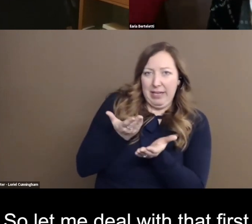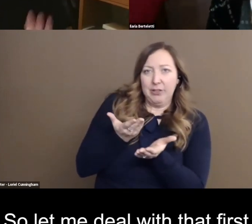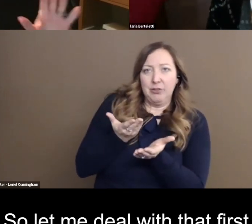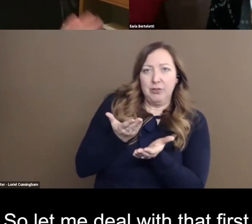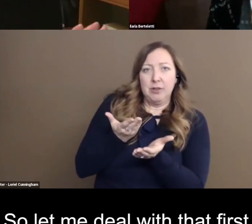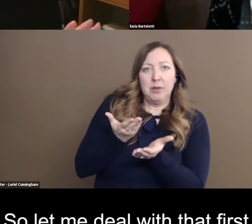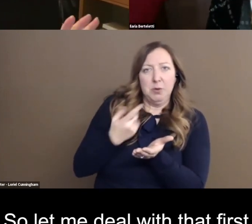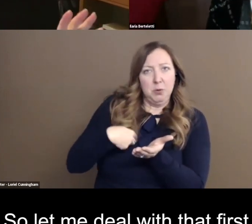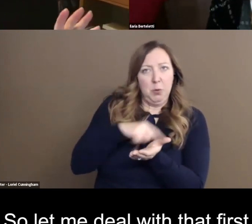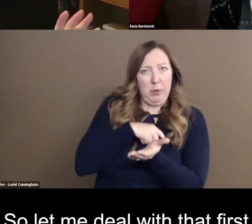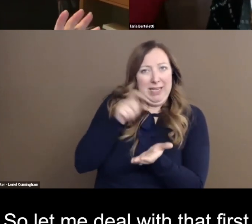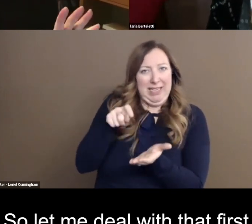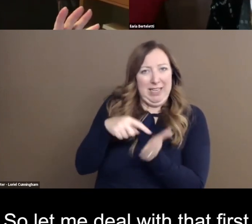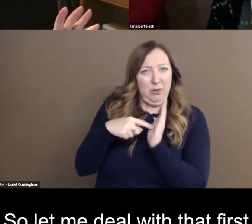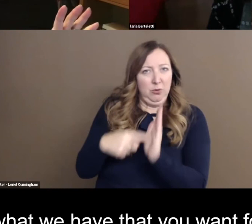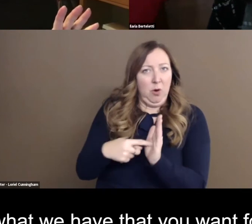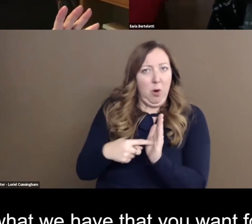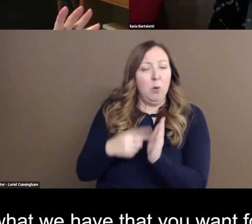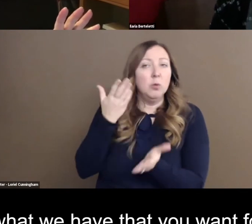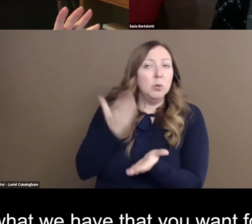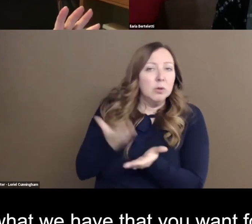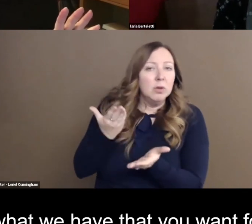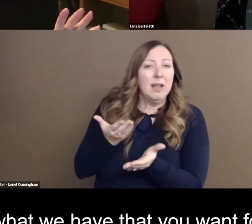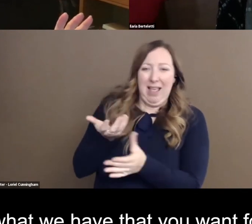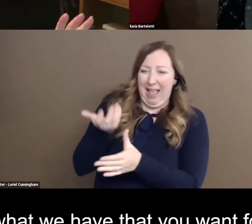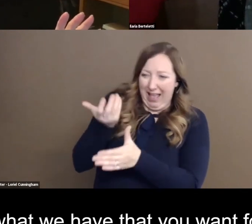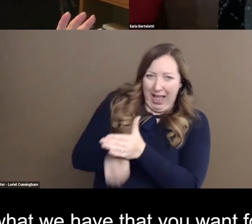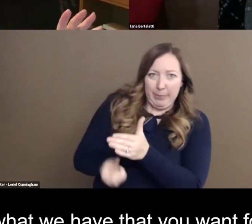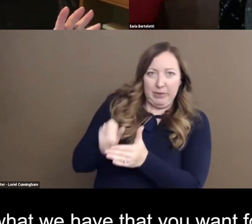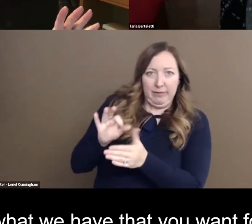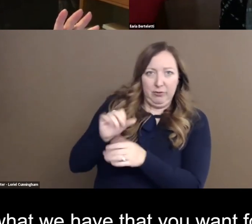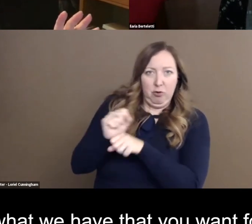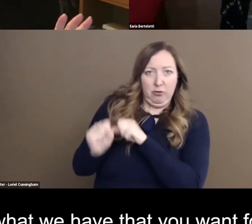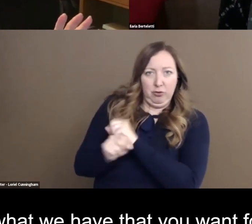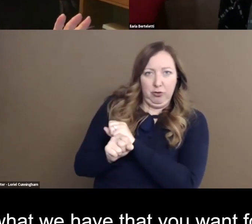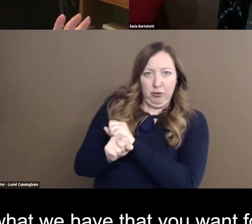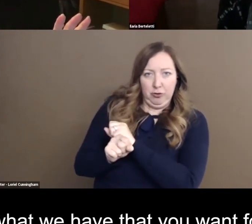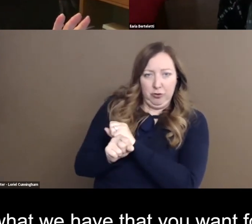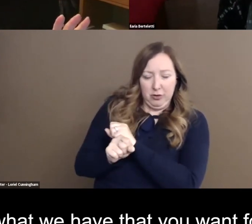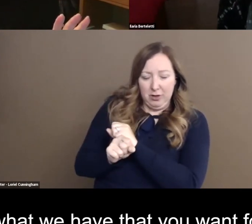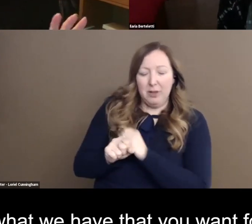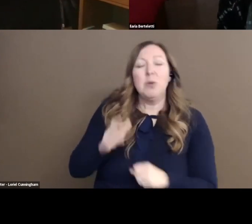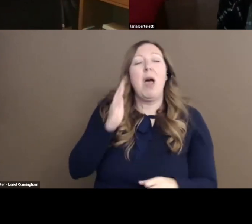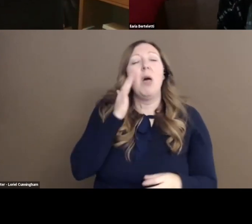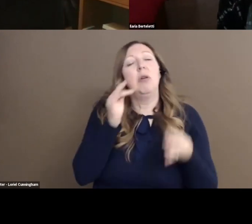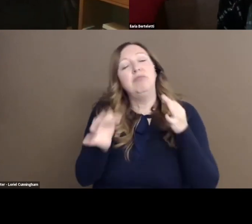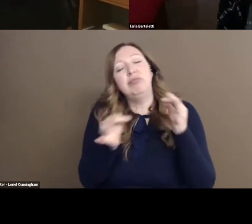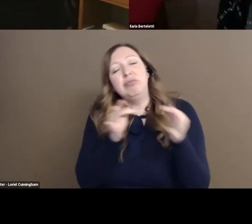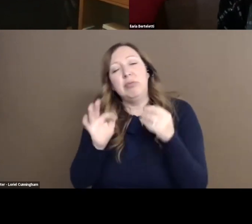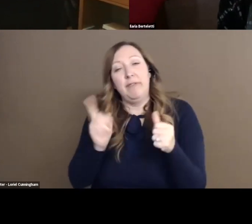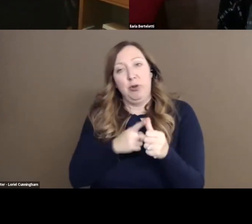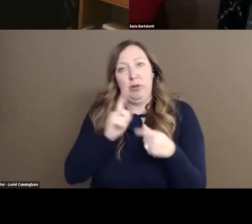deal with that first and then i'll tell you about what we have that you want for the object recognition task